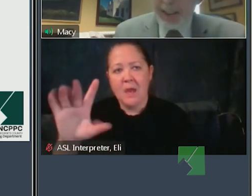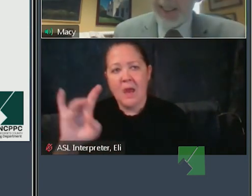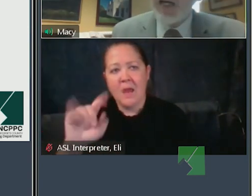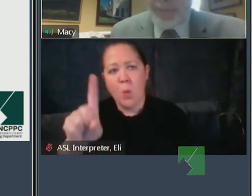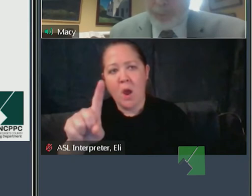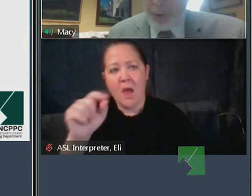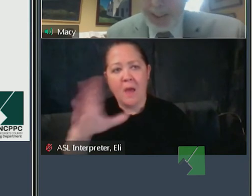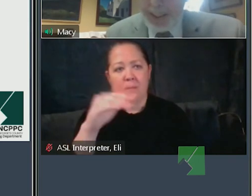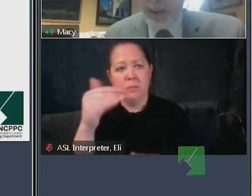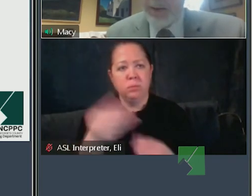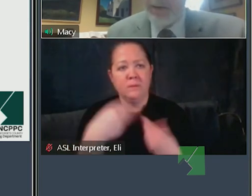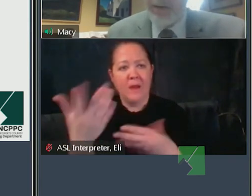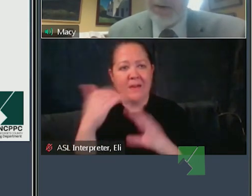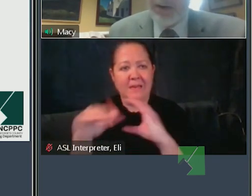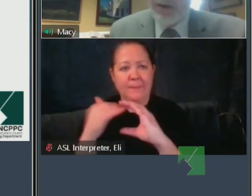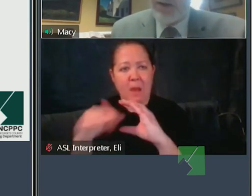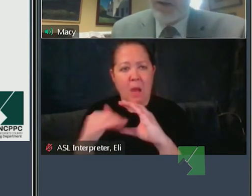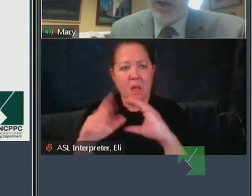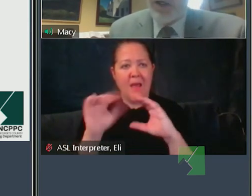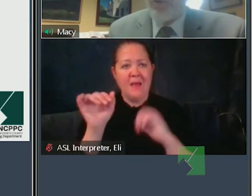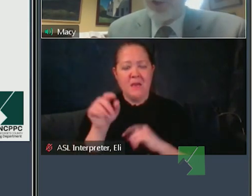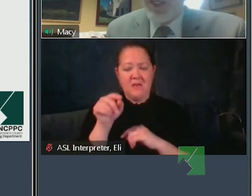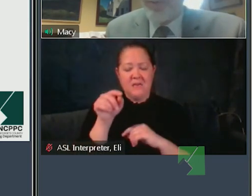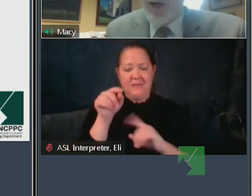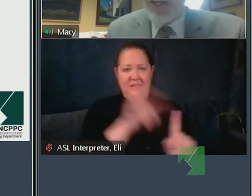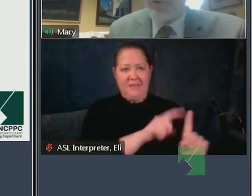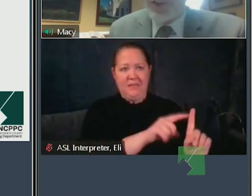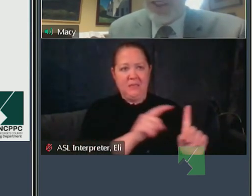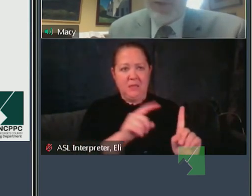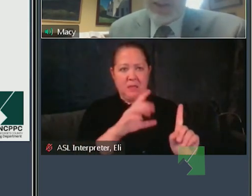He's a County employee, Regina Bryan received this letter.